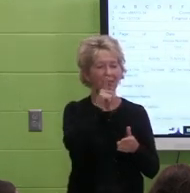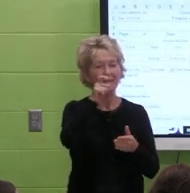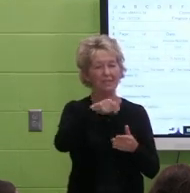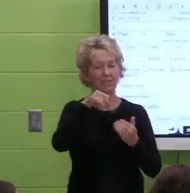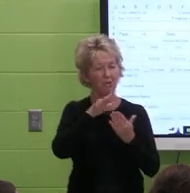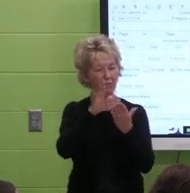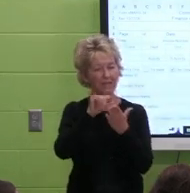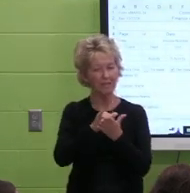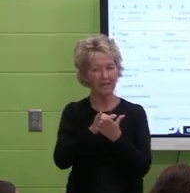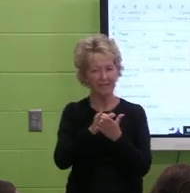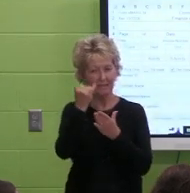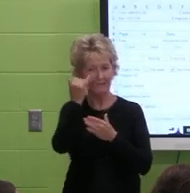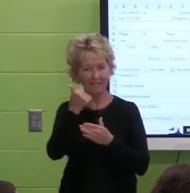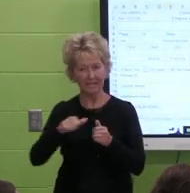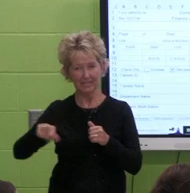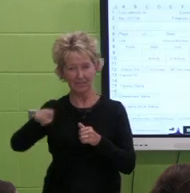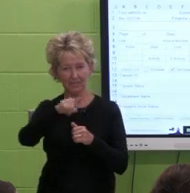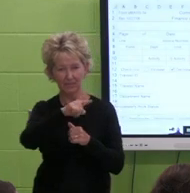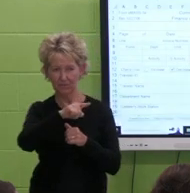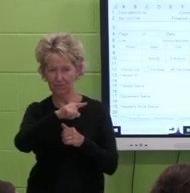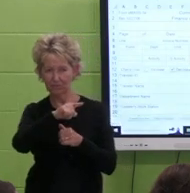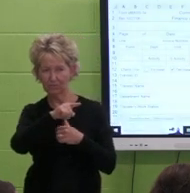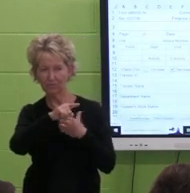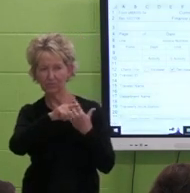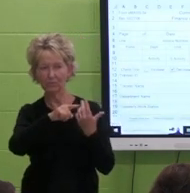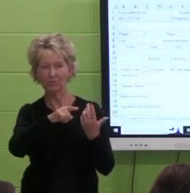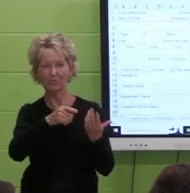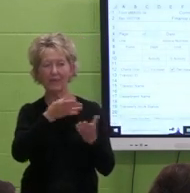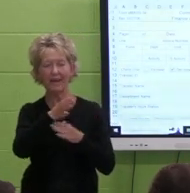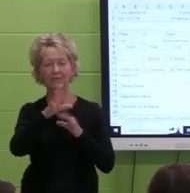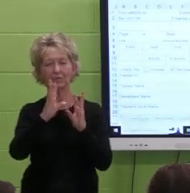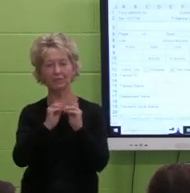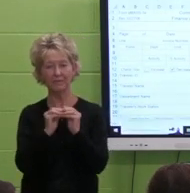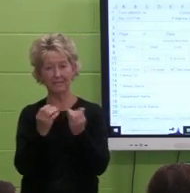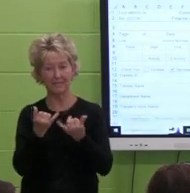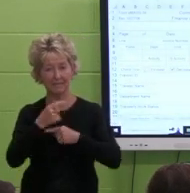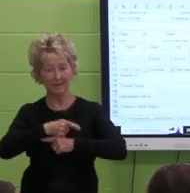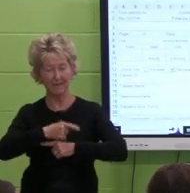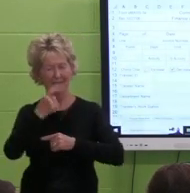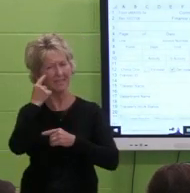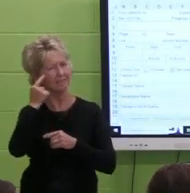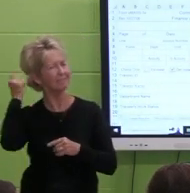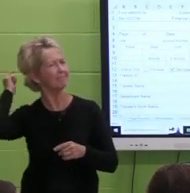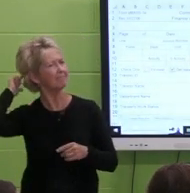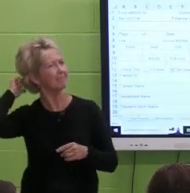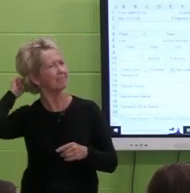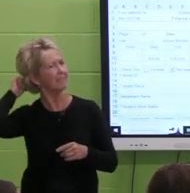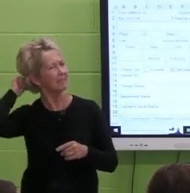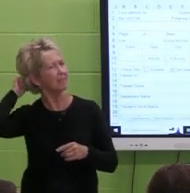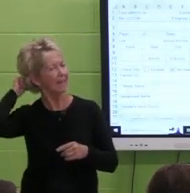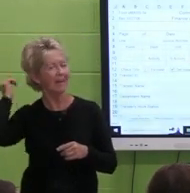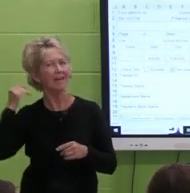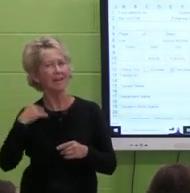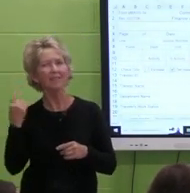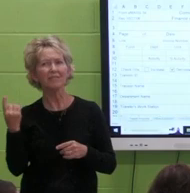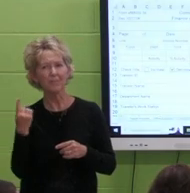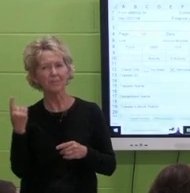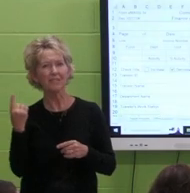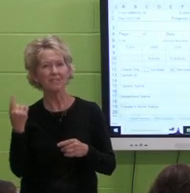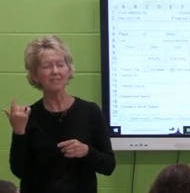address that and if any of you all after this kind of think well maybe I do have something um um just